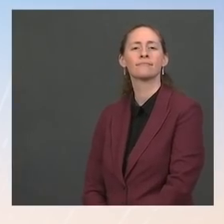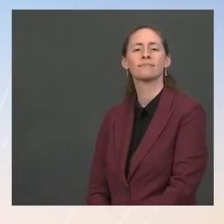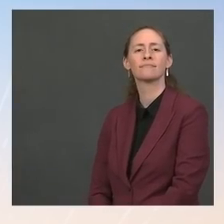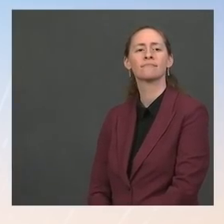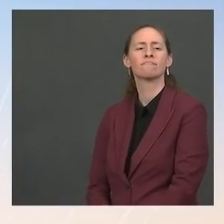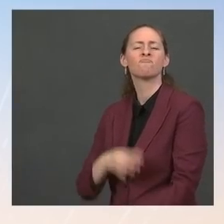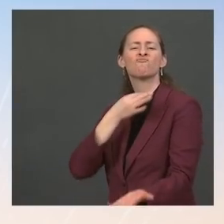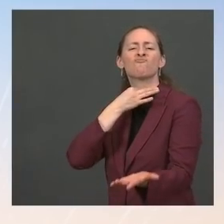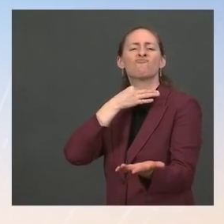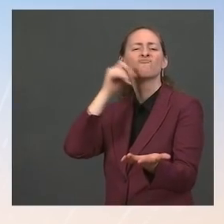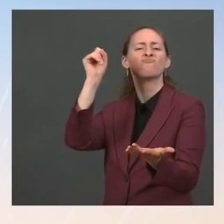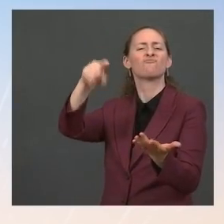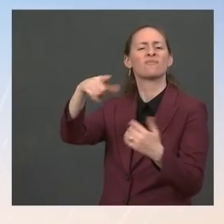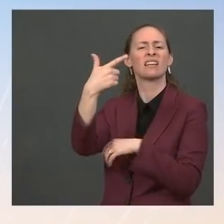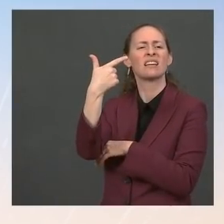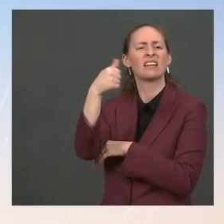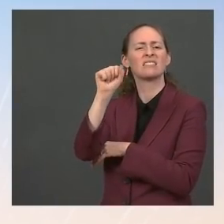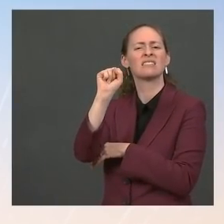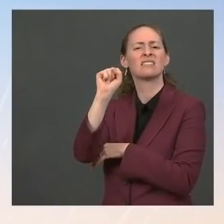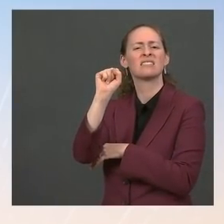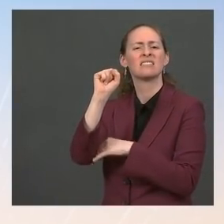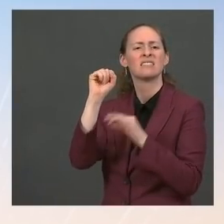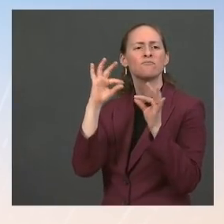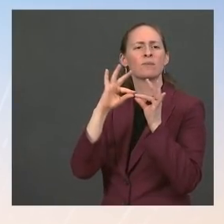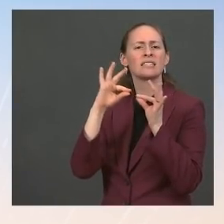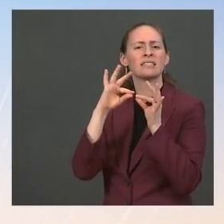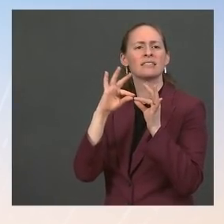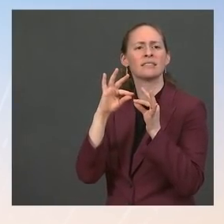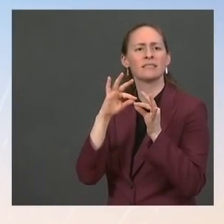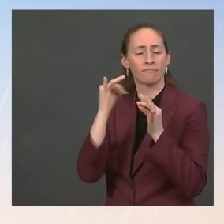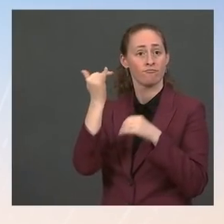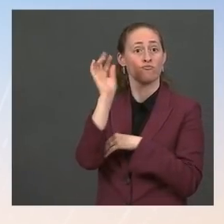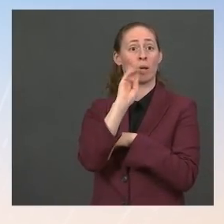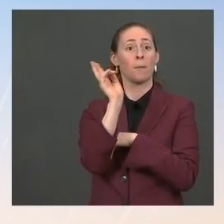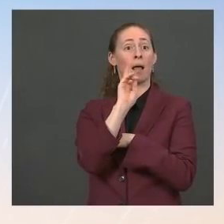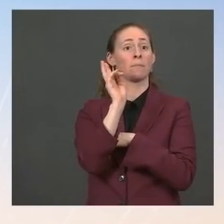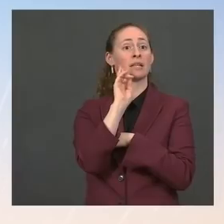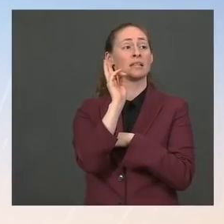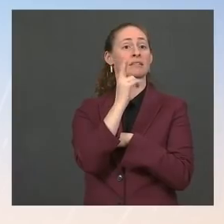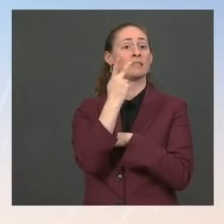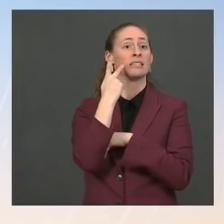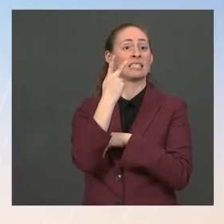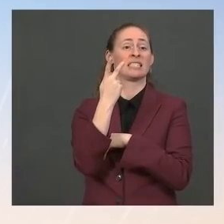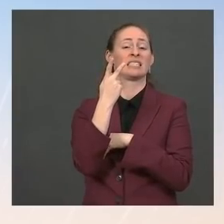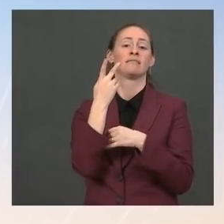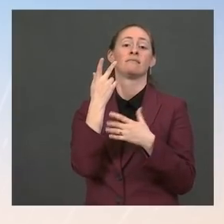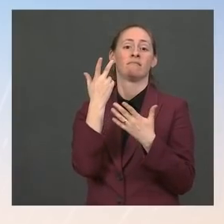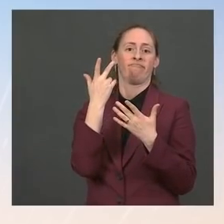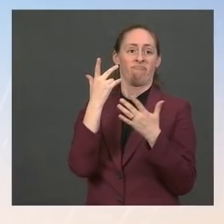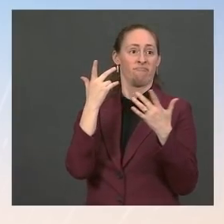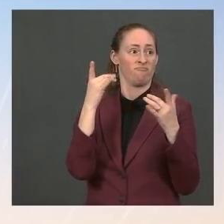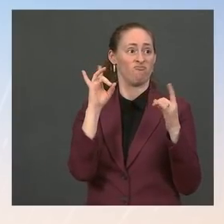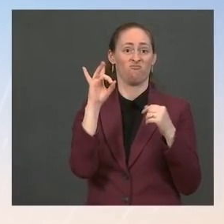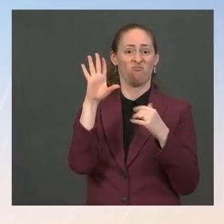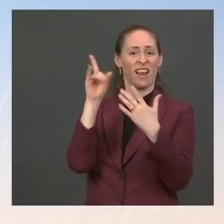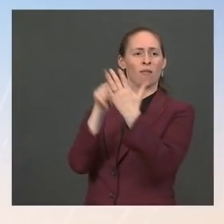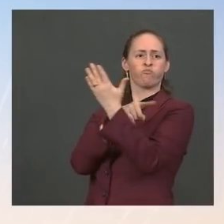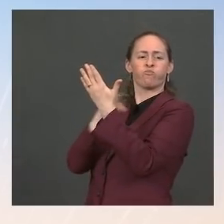to criticize sort of the administration, big picture. Right? Canceling the Keystone Pipeline, halting leases for --